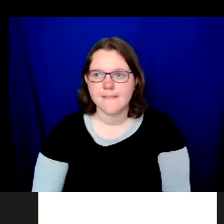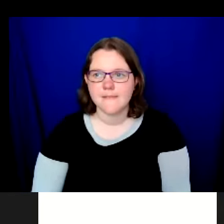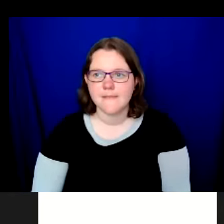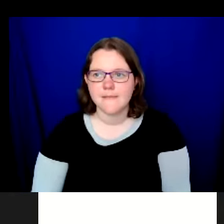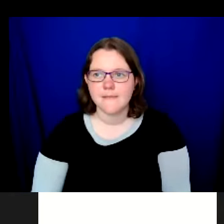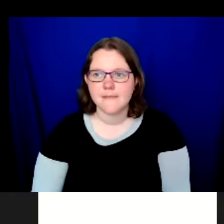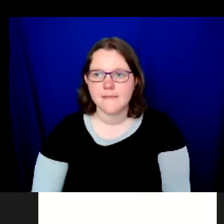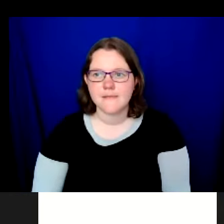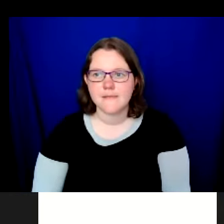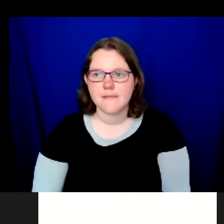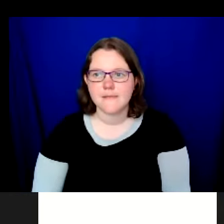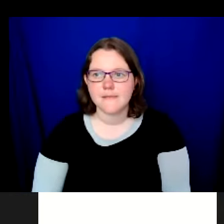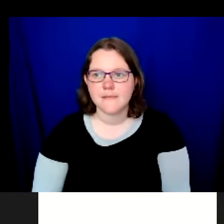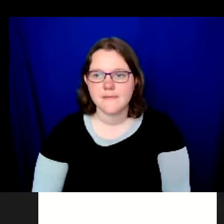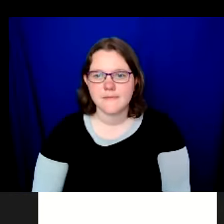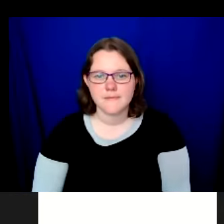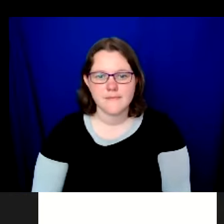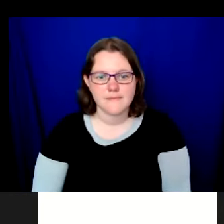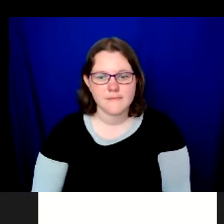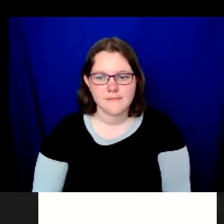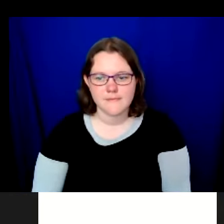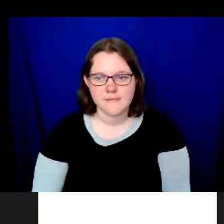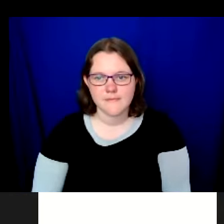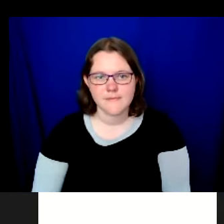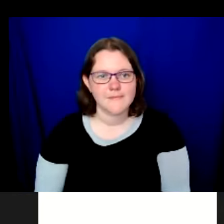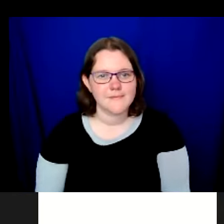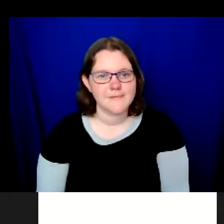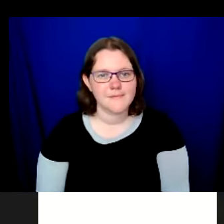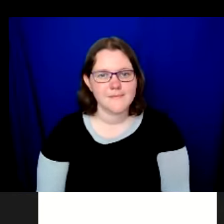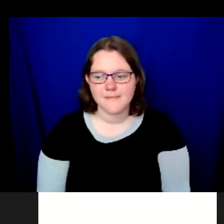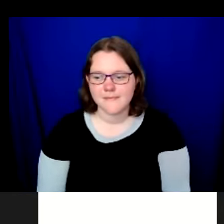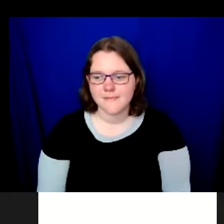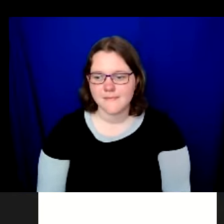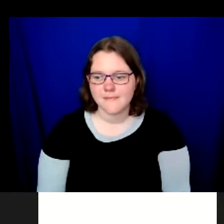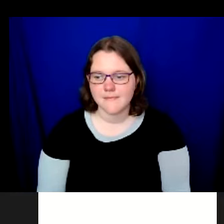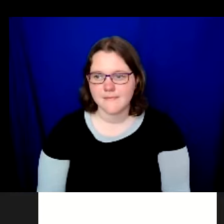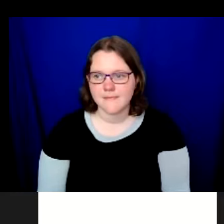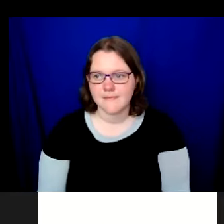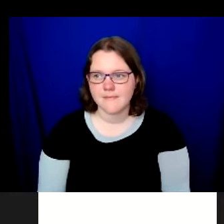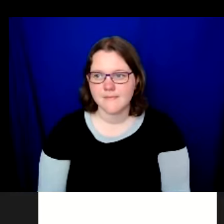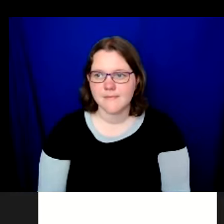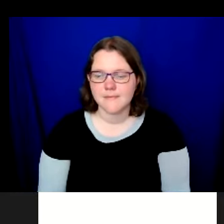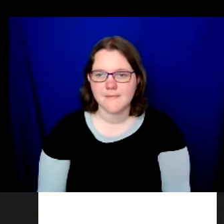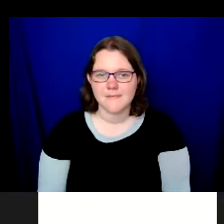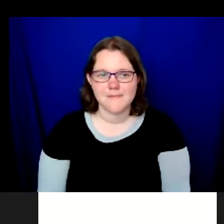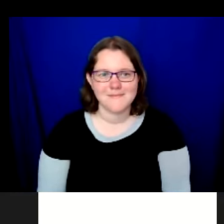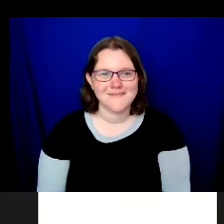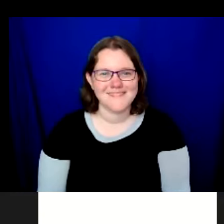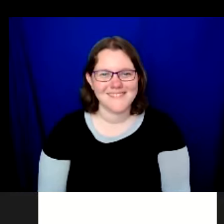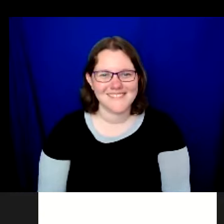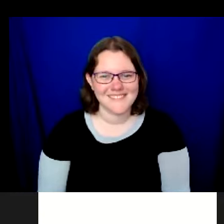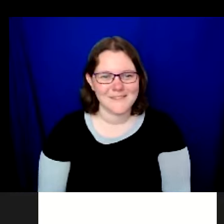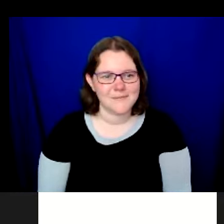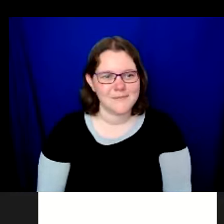thanks esther oh that's all right i'm just copying this chat it's bonkers oh but it's enormous oh